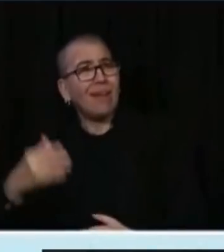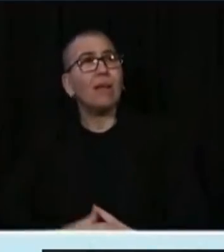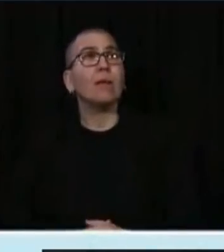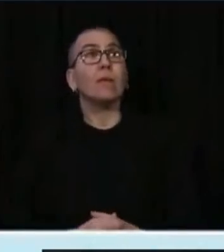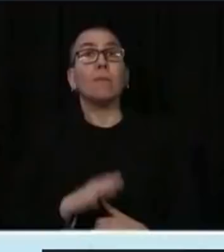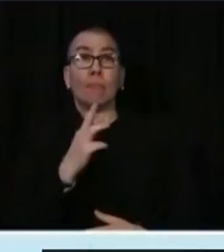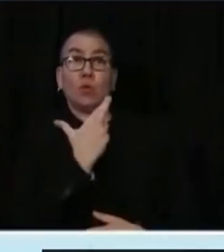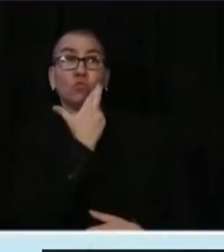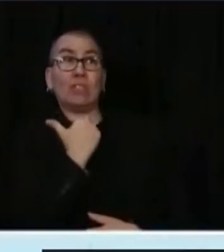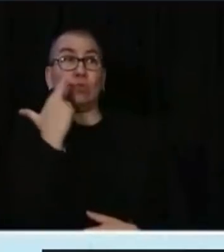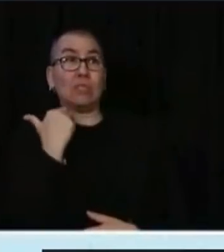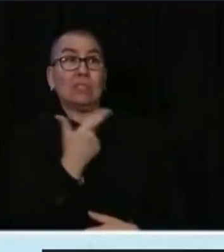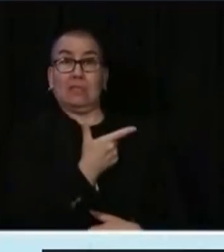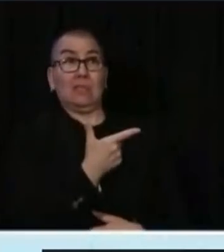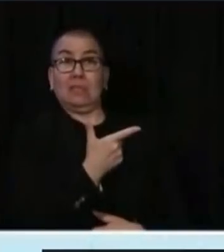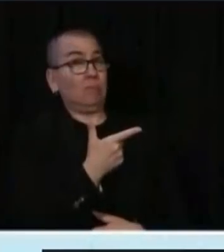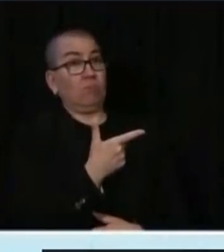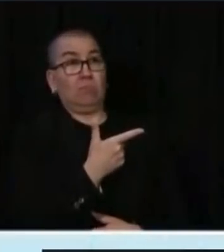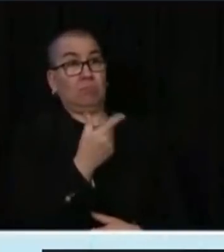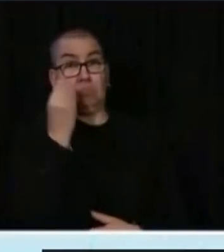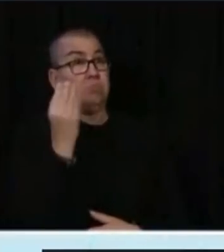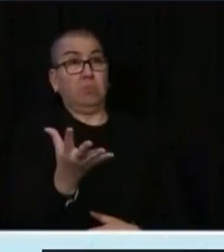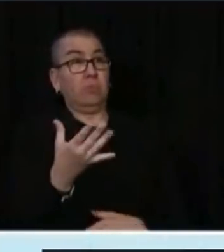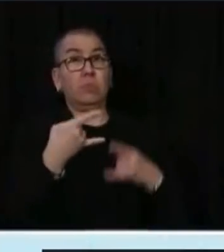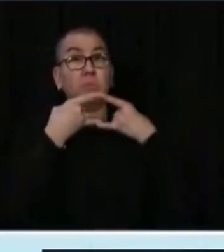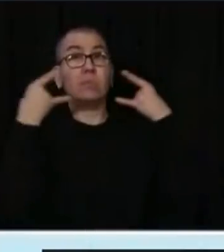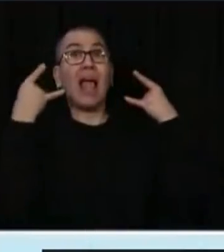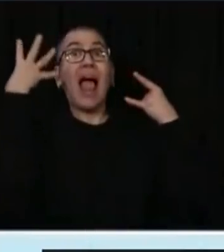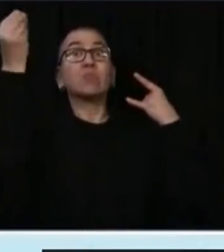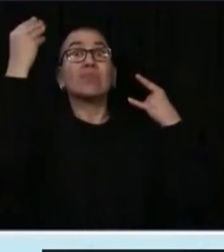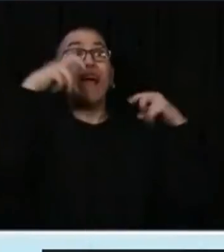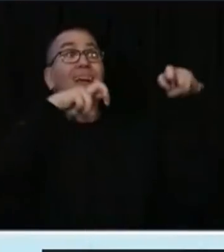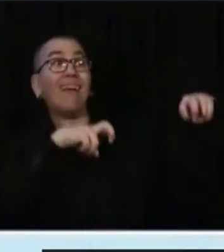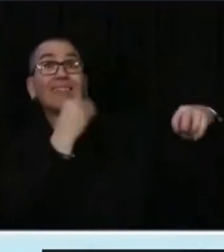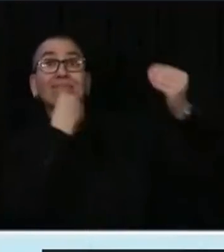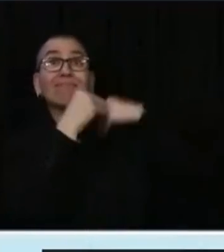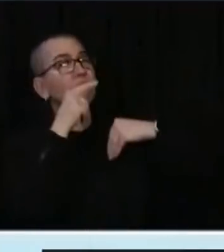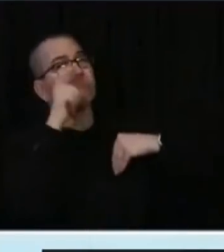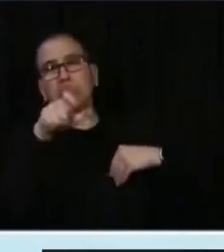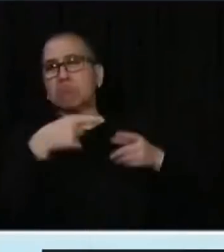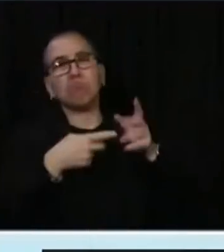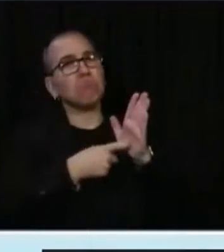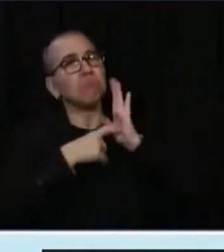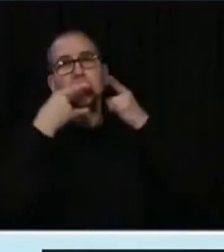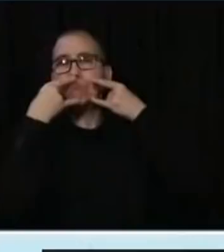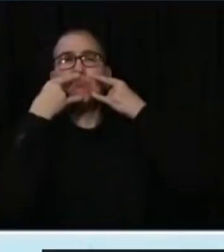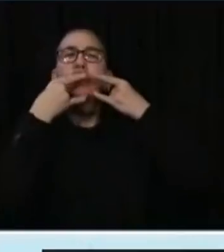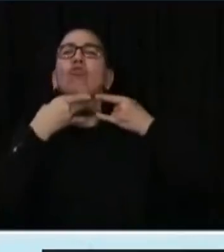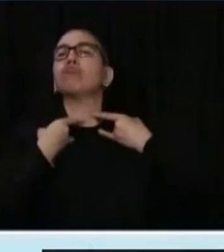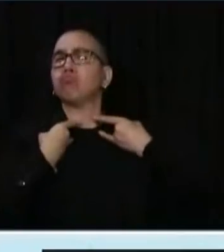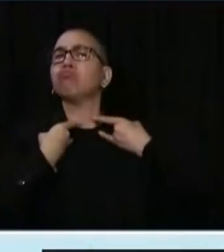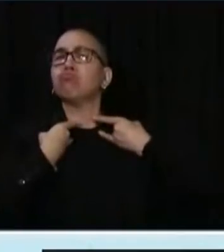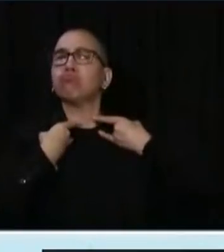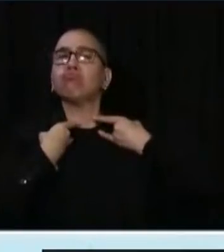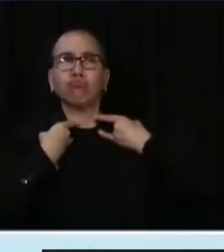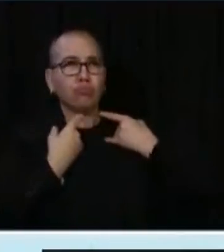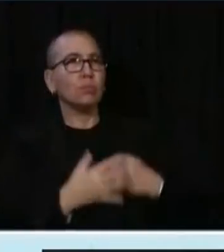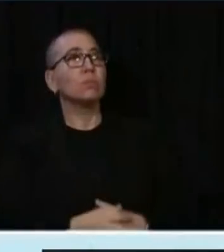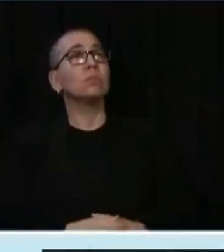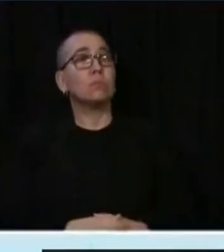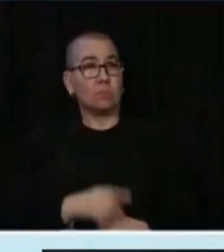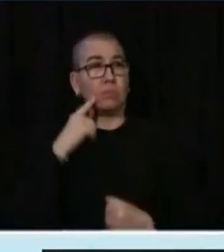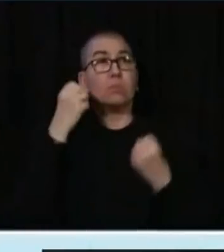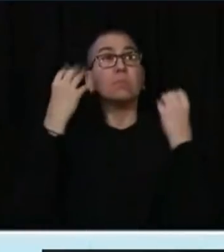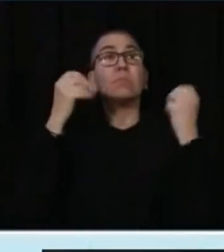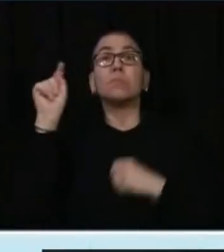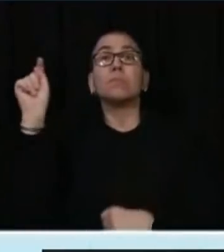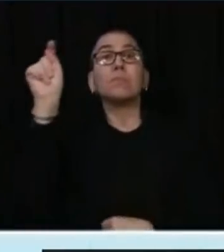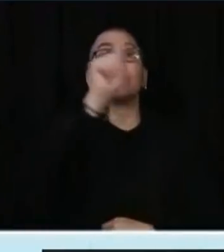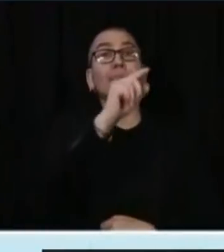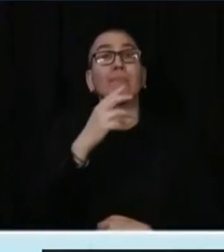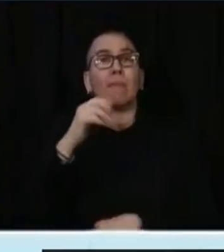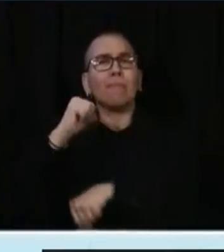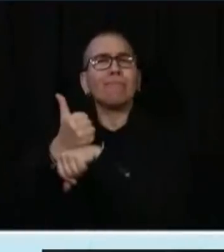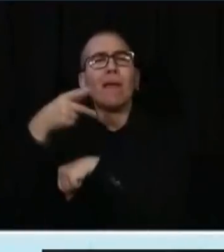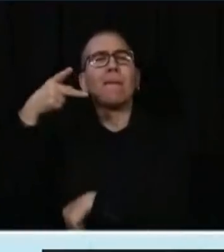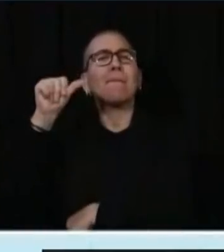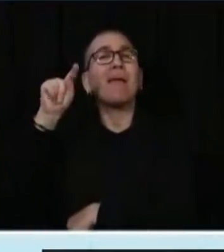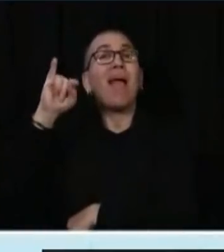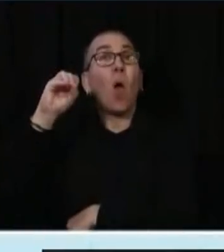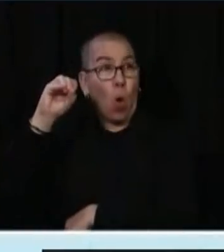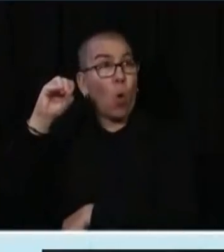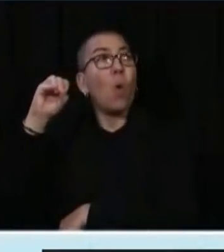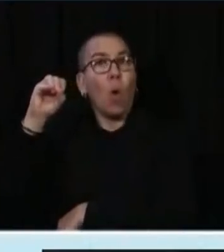WELL AS ANY STATE.